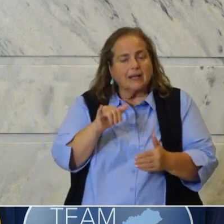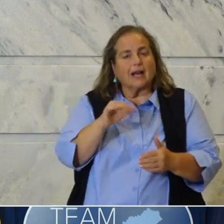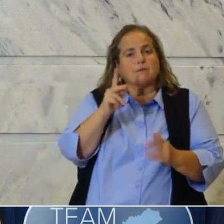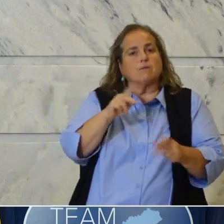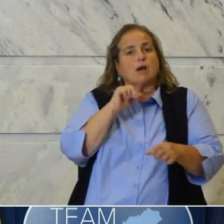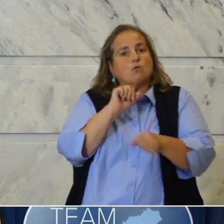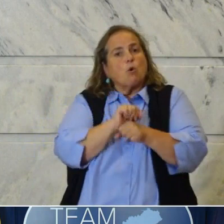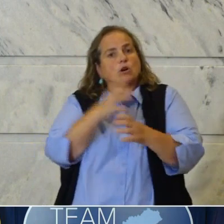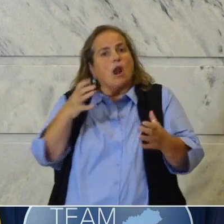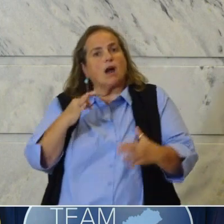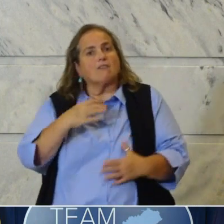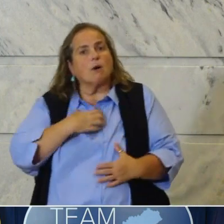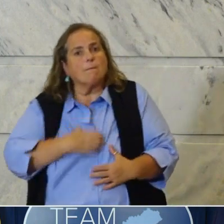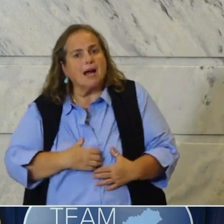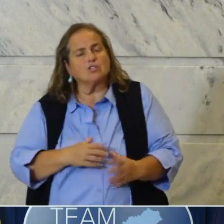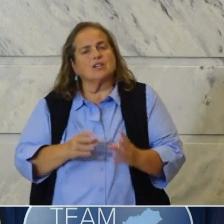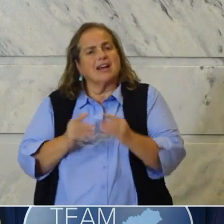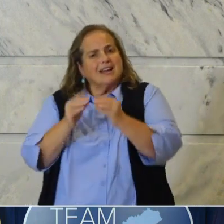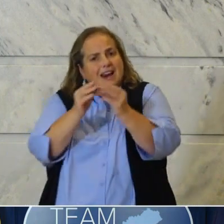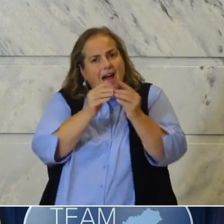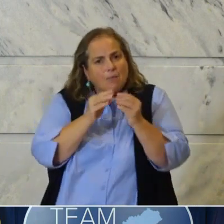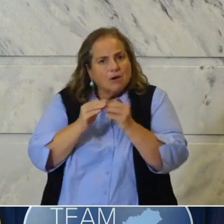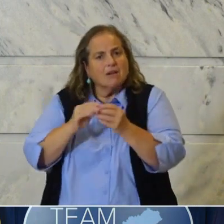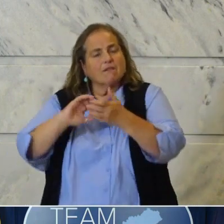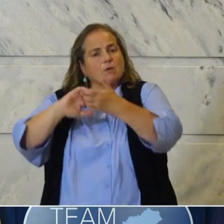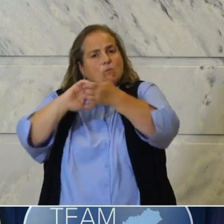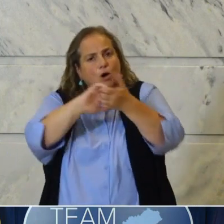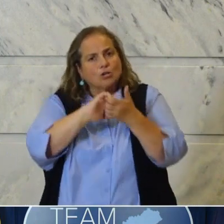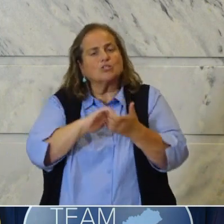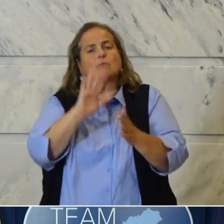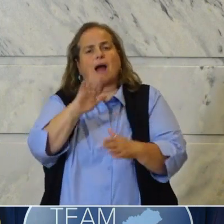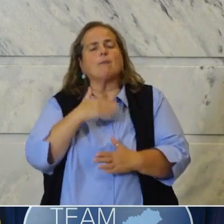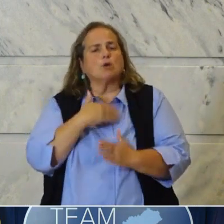collaboratively. I'm very, very grateful for all of that. But as we go